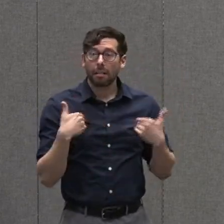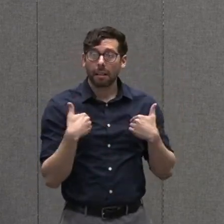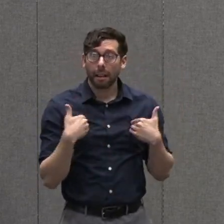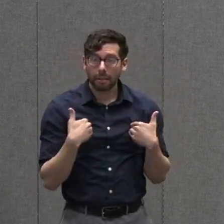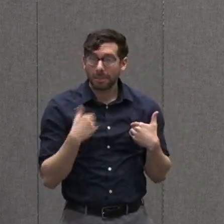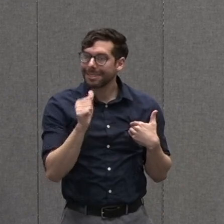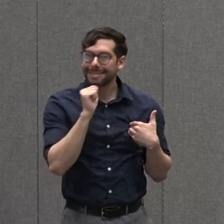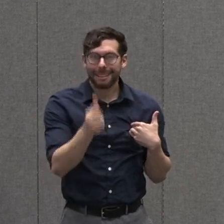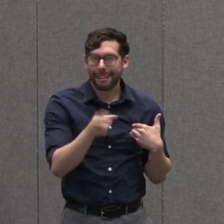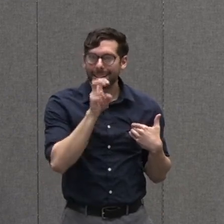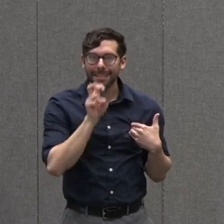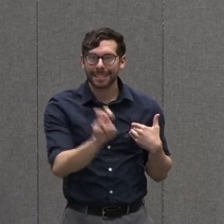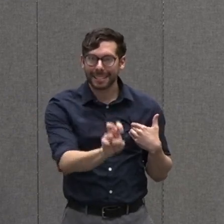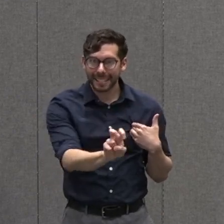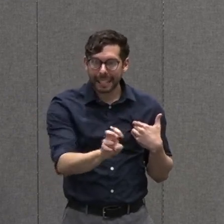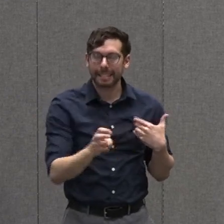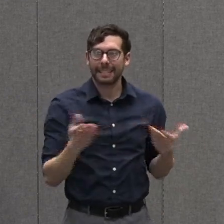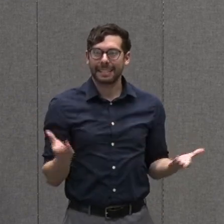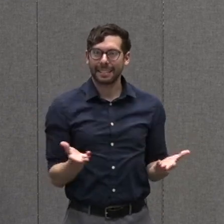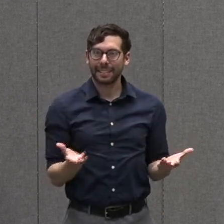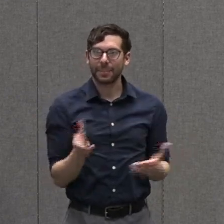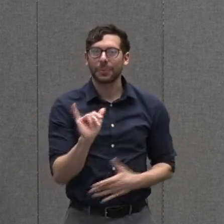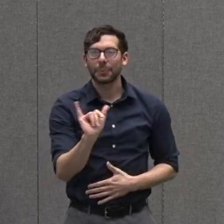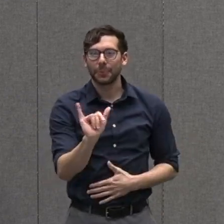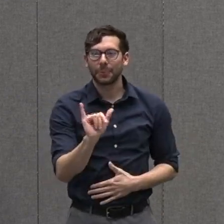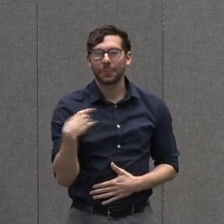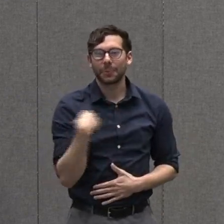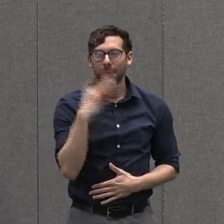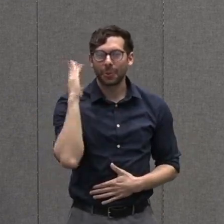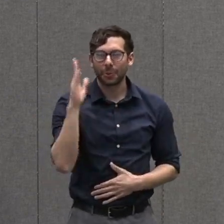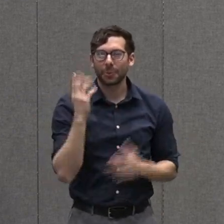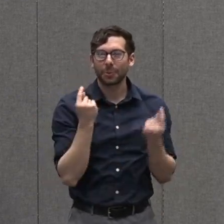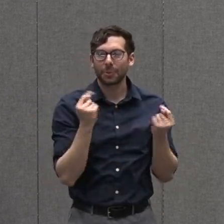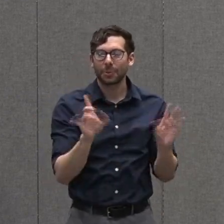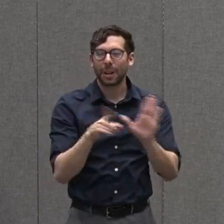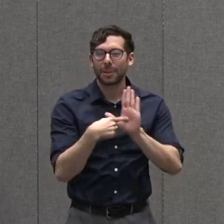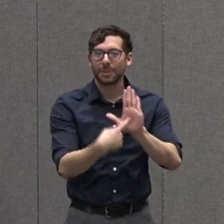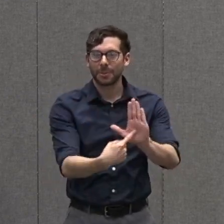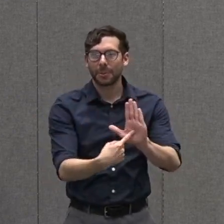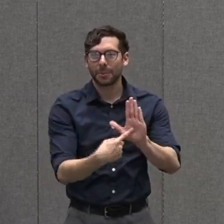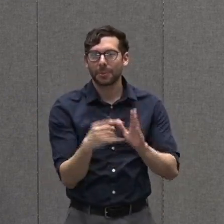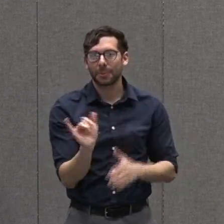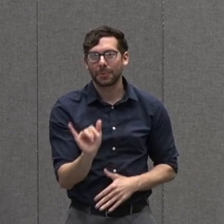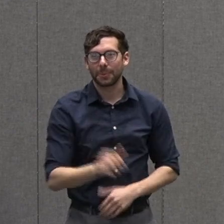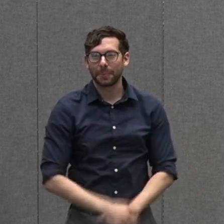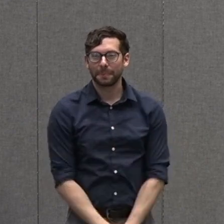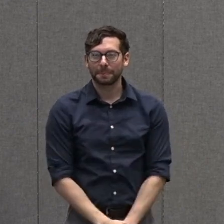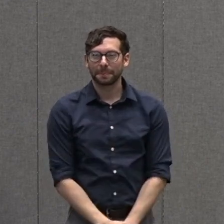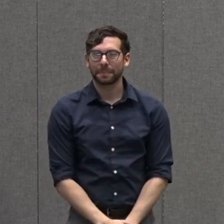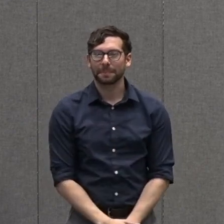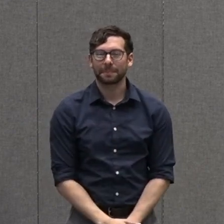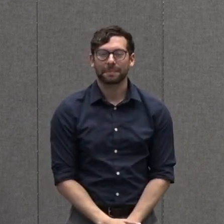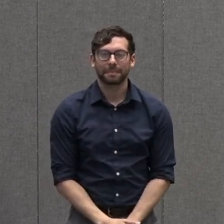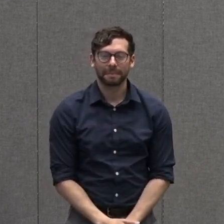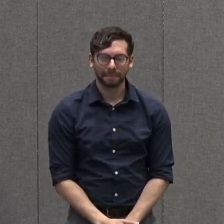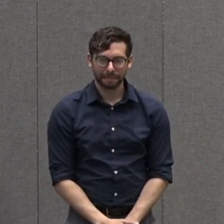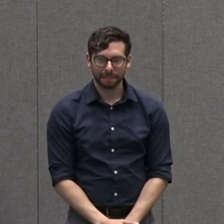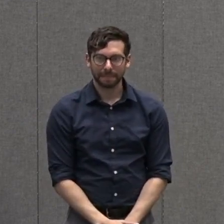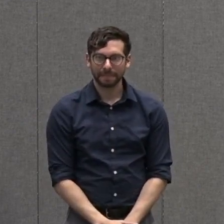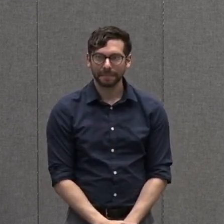We're gonna try to get to visit with them, as well. Okay. - Okay. Well, let's see here.